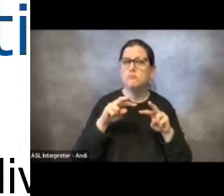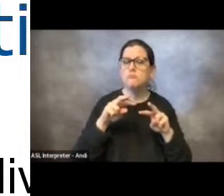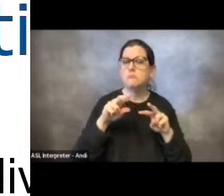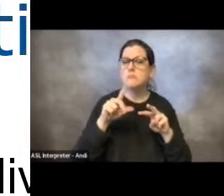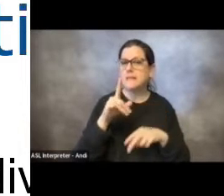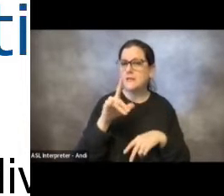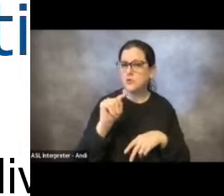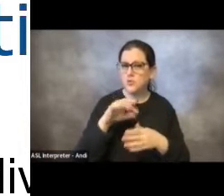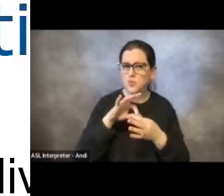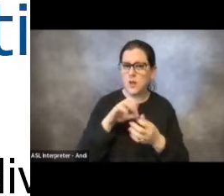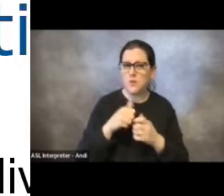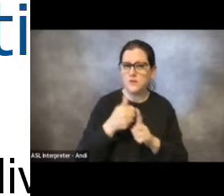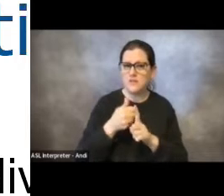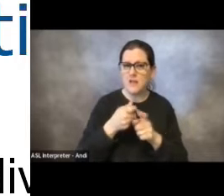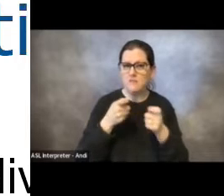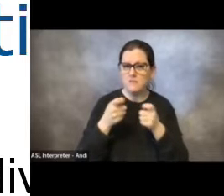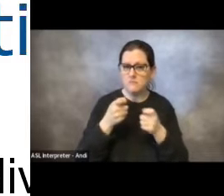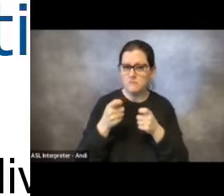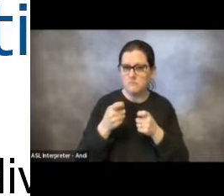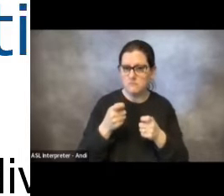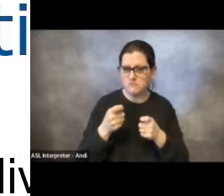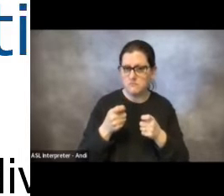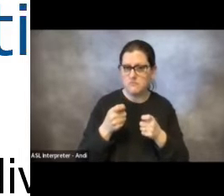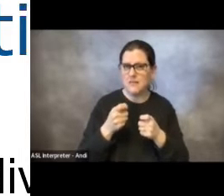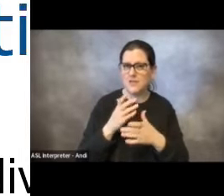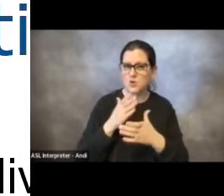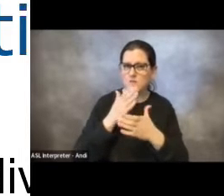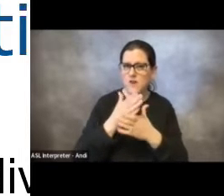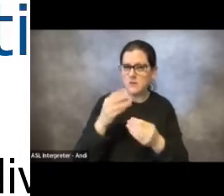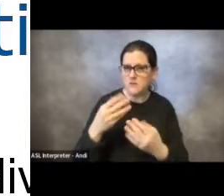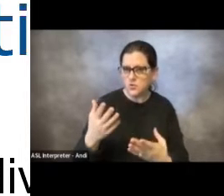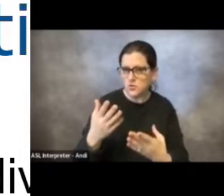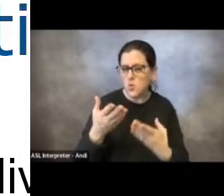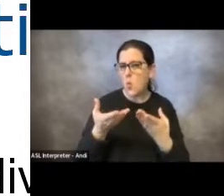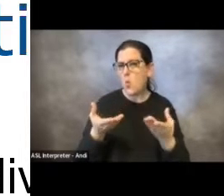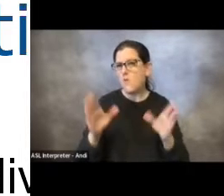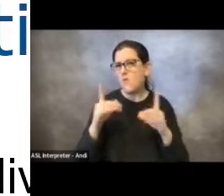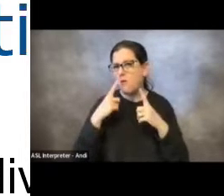self management interventions. You know, they're overall effective, improving quality of